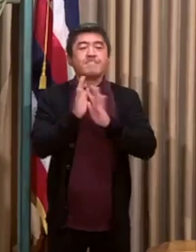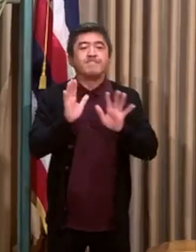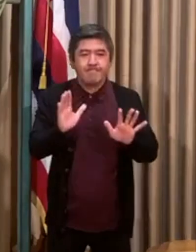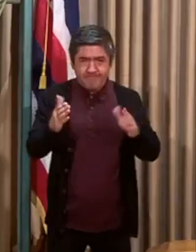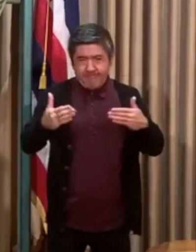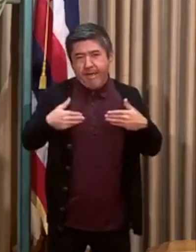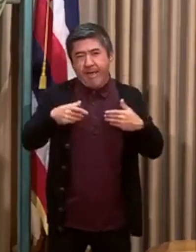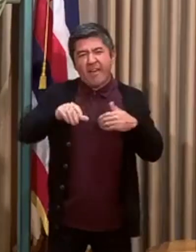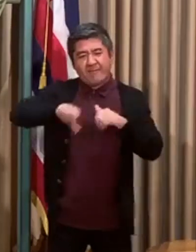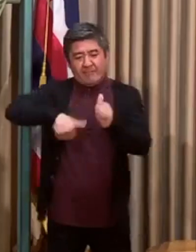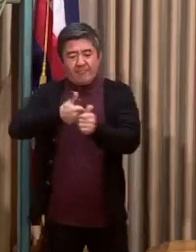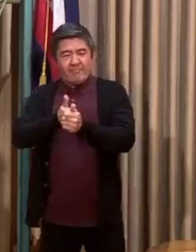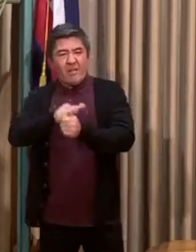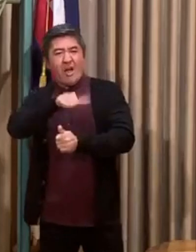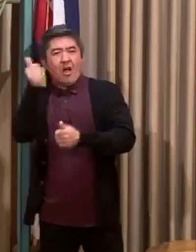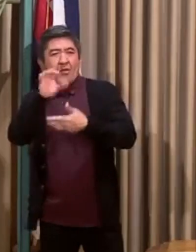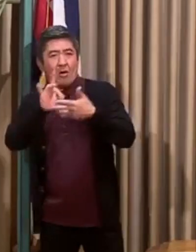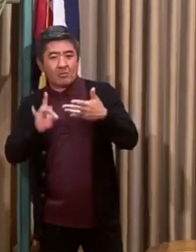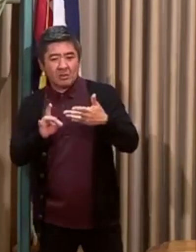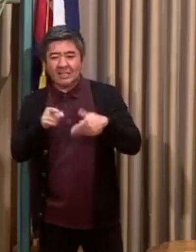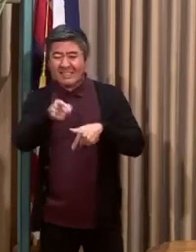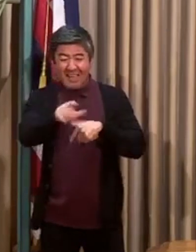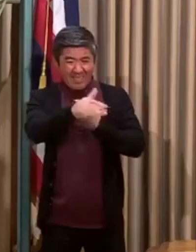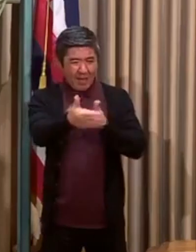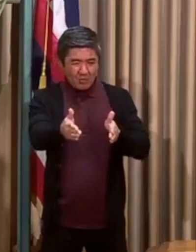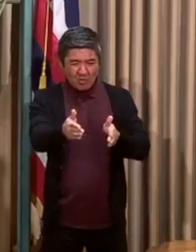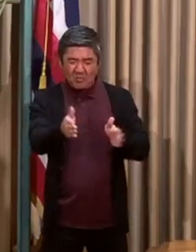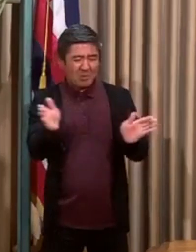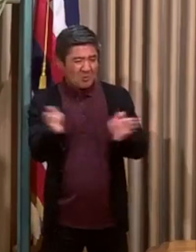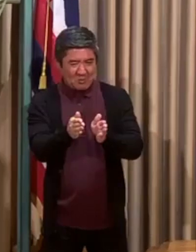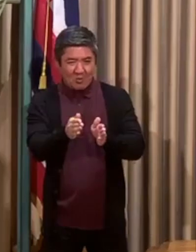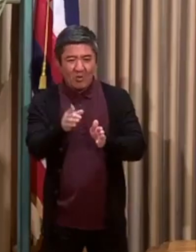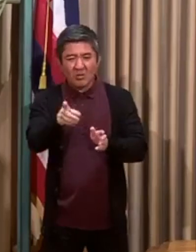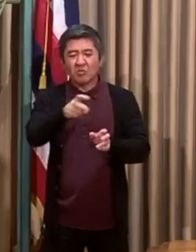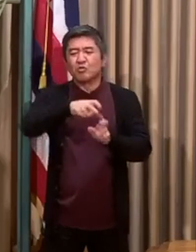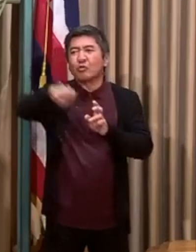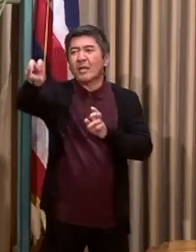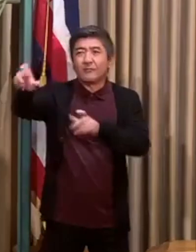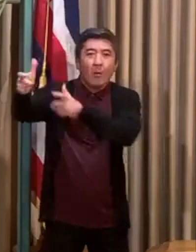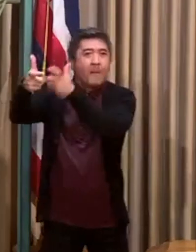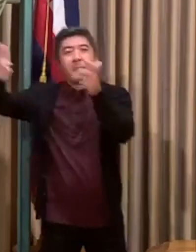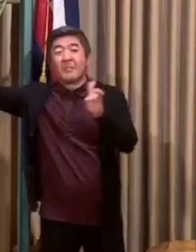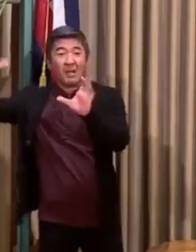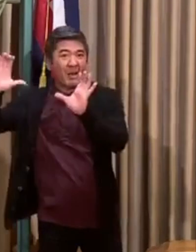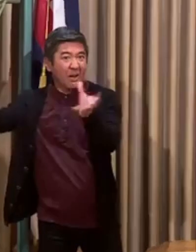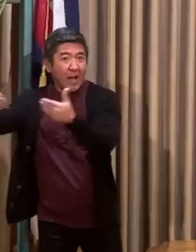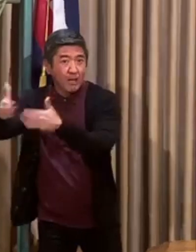One might be to move it to a larger classroom. Another might be to go into a hybrid mode,